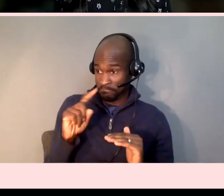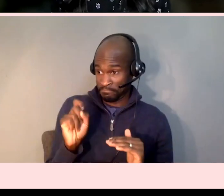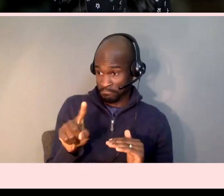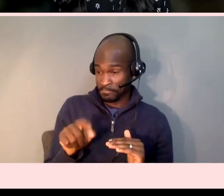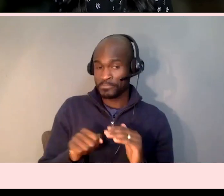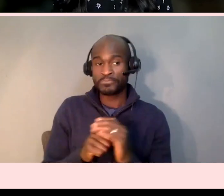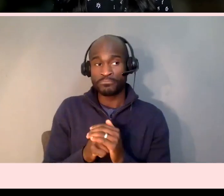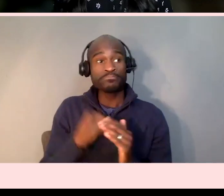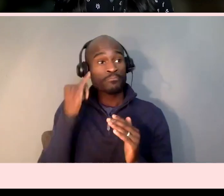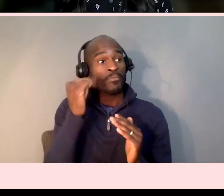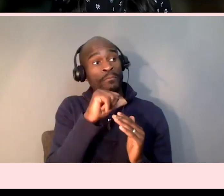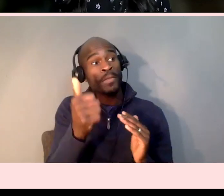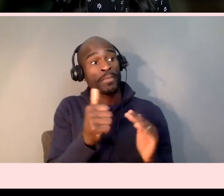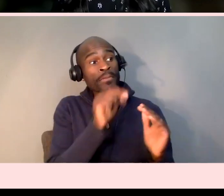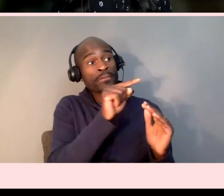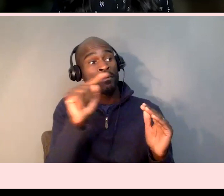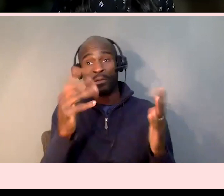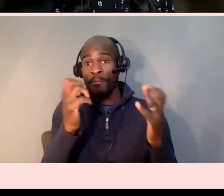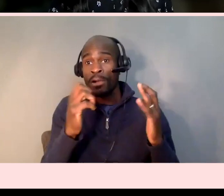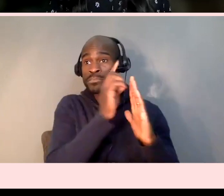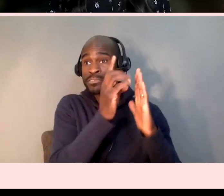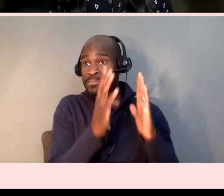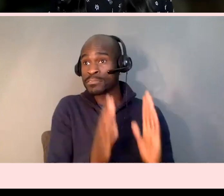other disabled designers who may just be starting out in the field?